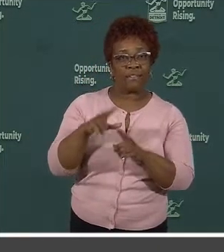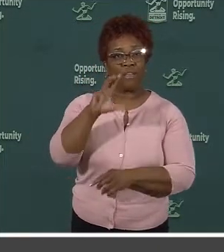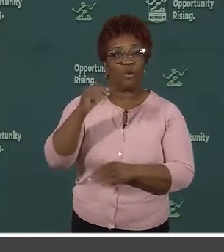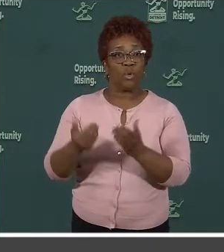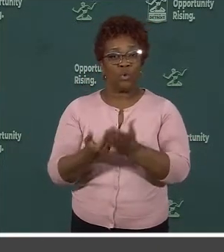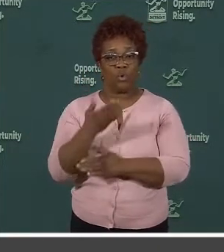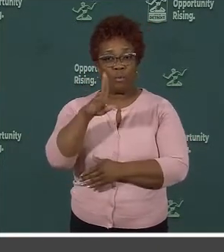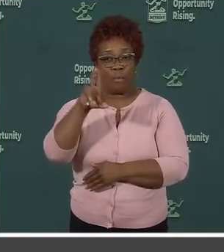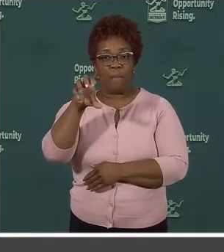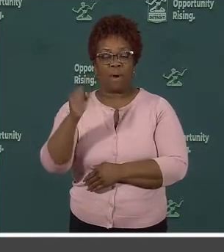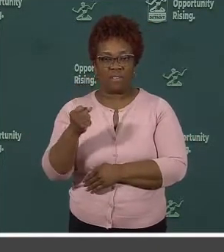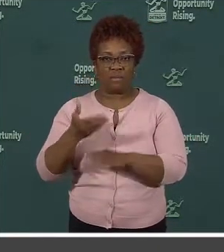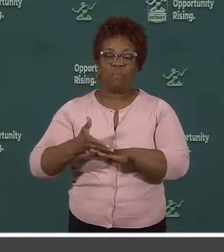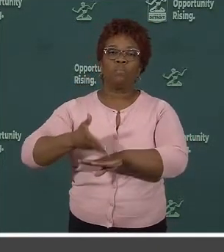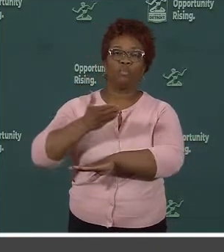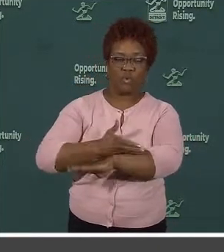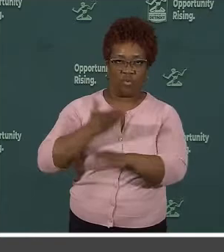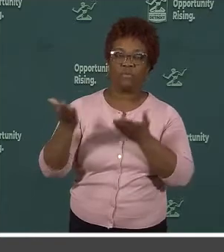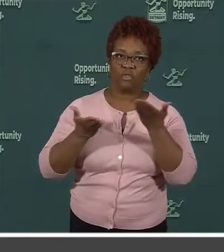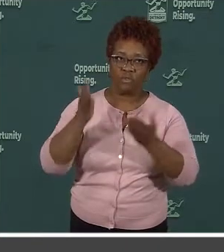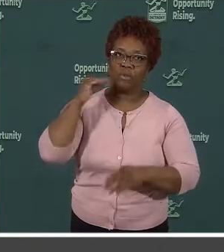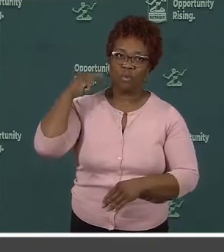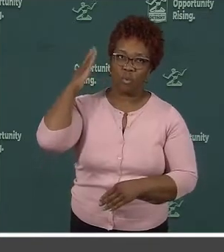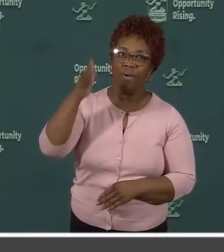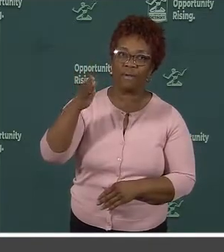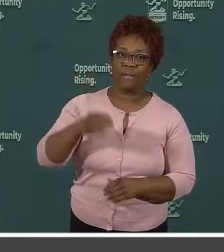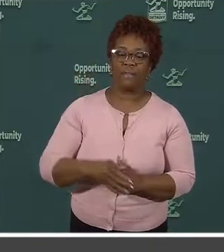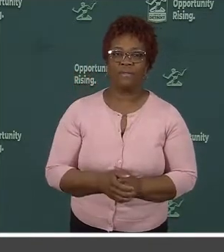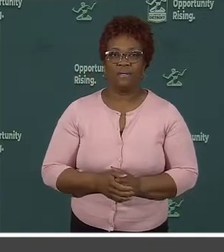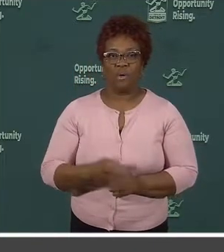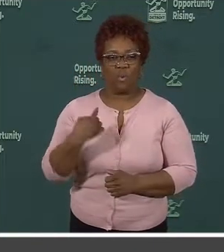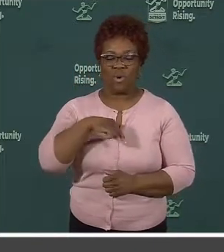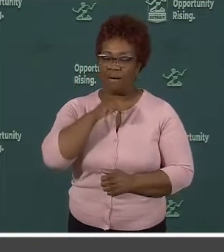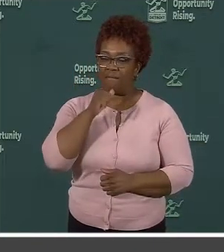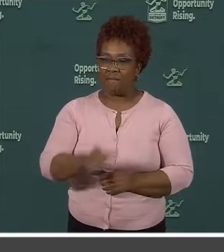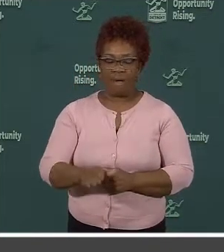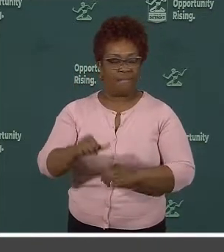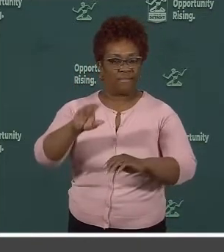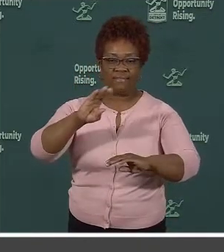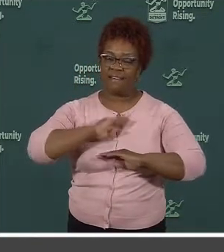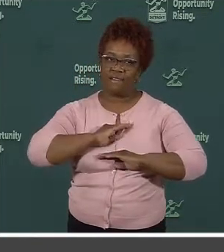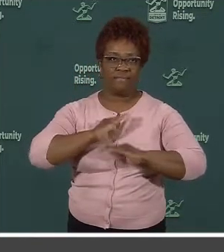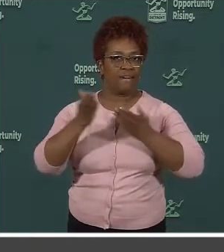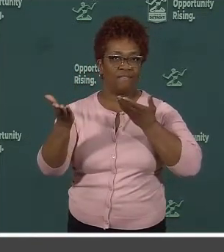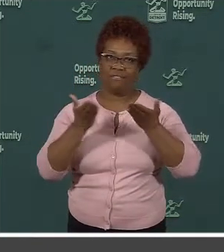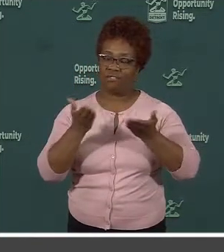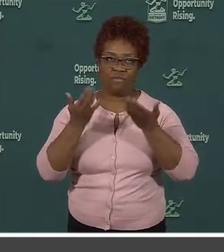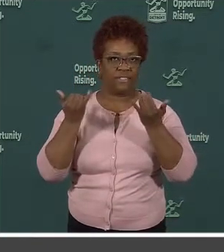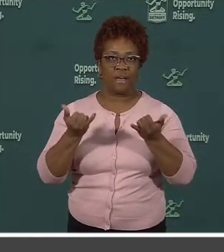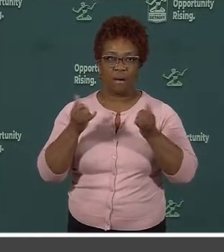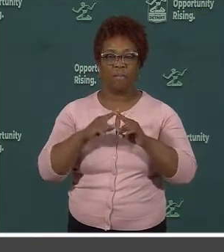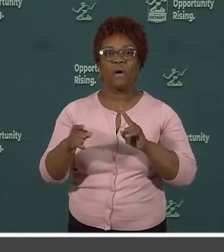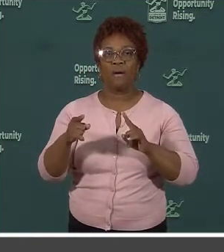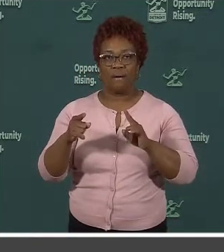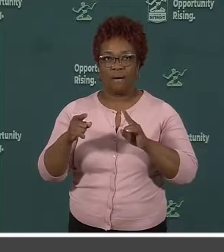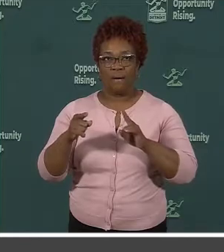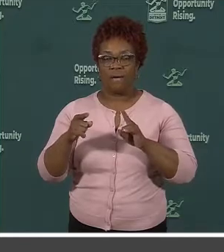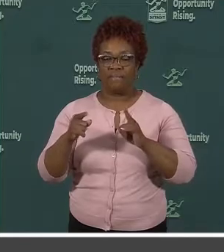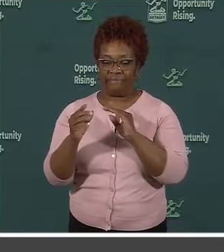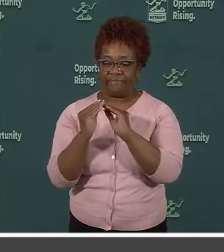IMPROVE THE SERVICE WE'RE NOT FOR ONE MOMENT SATISFIED WITH THE SERVICE WE'RE PUTTING DOWN THE ROAD BUT WE ARE GOING TO FIX IT FOR THE MEN AND WOMEN OF